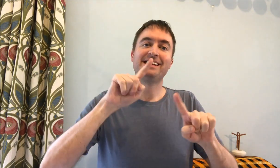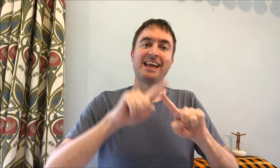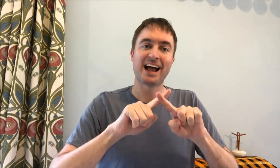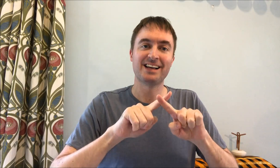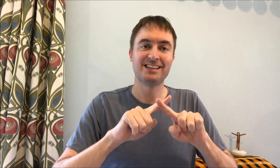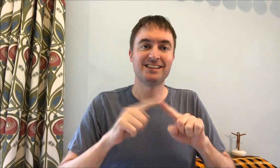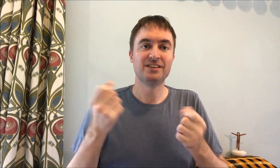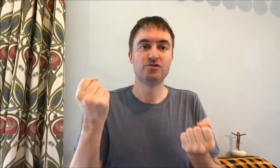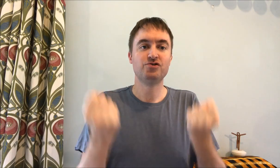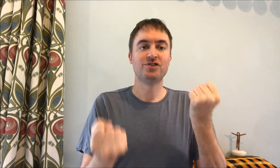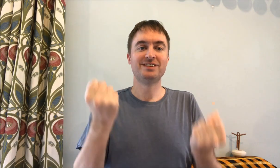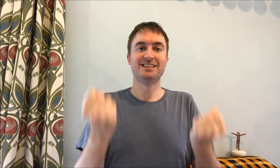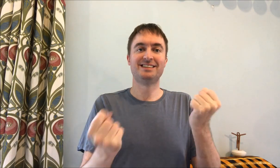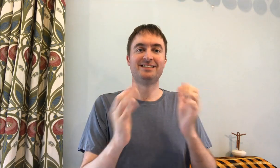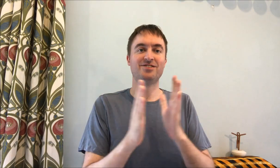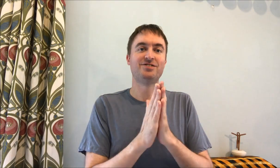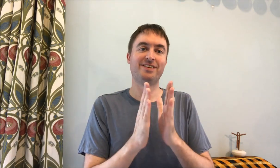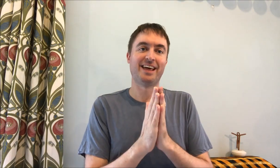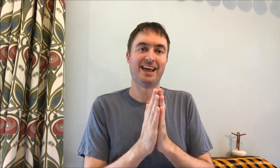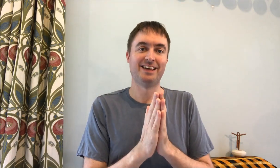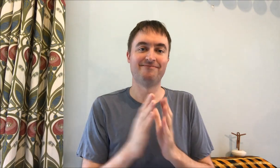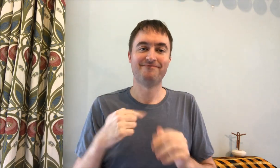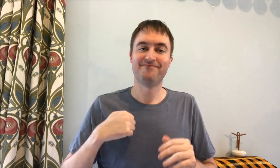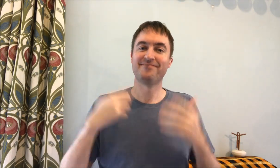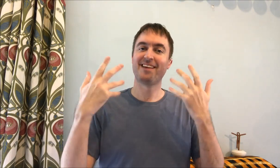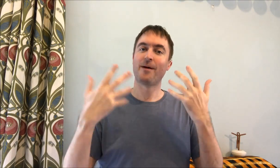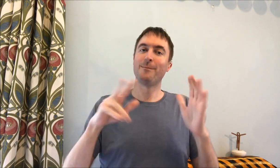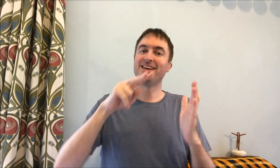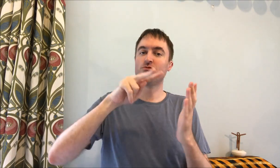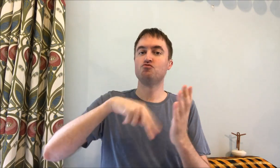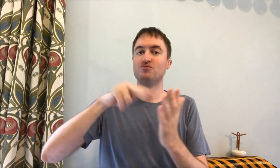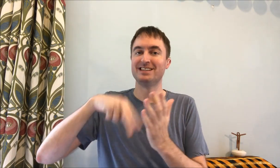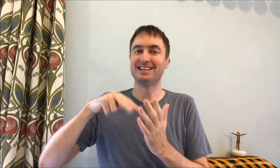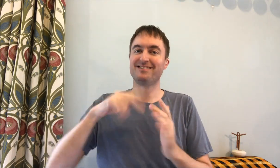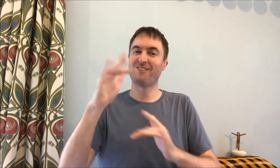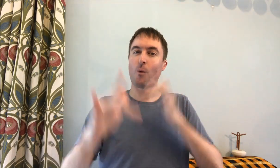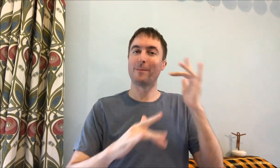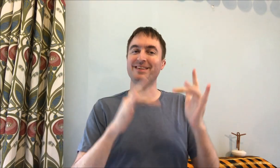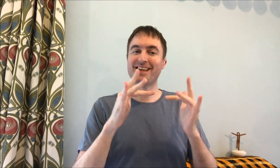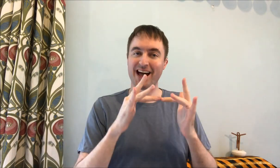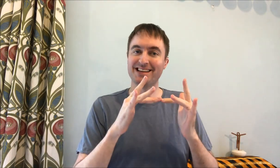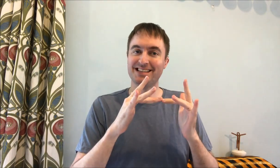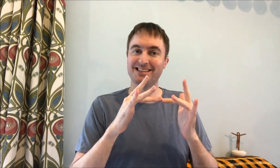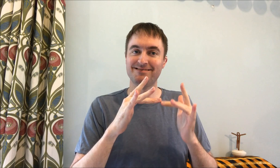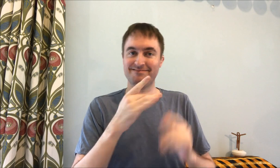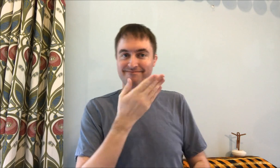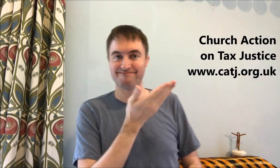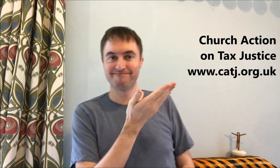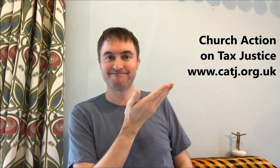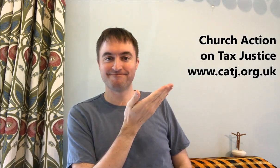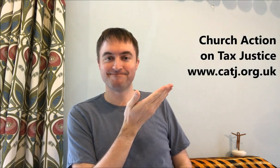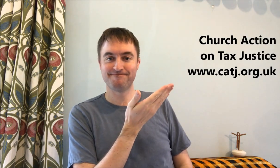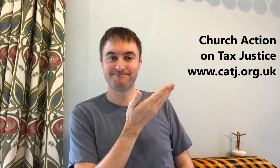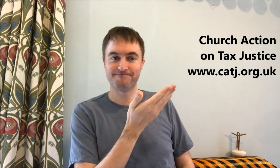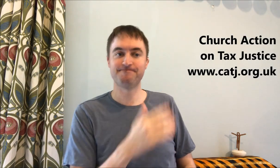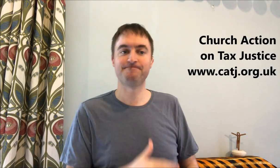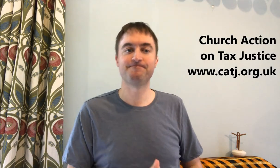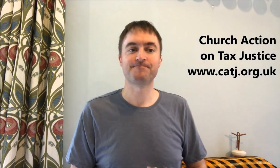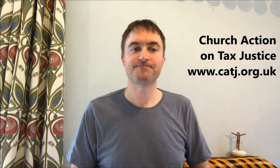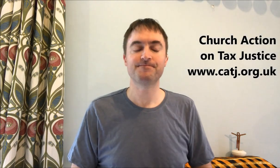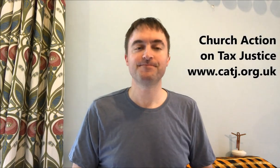and I have been doing some reading up on this, including the website of Church Action for Tax Justice.